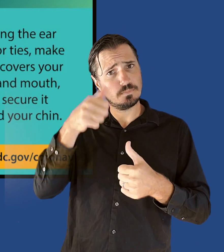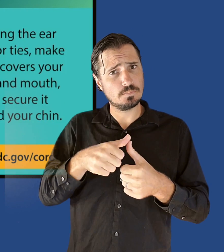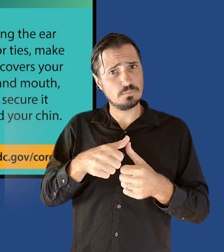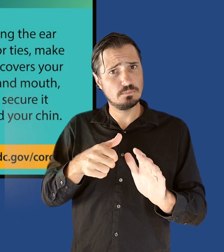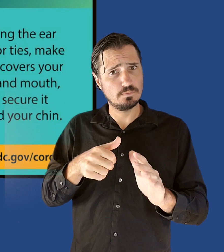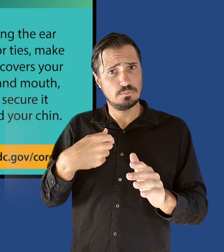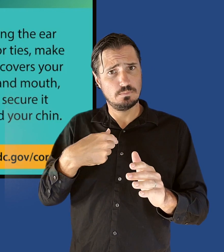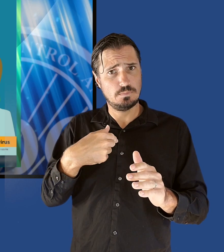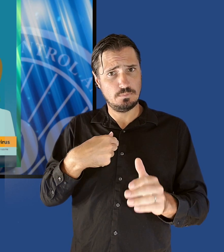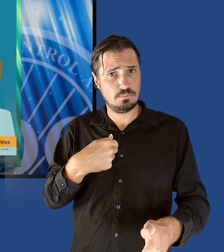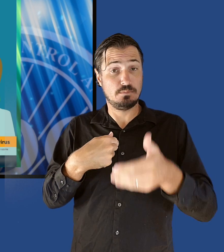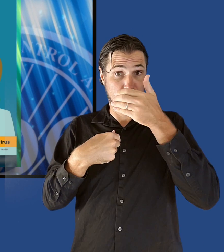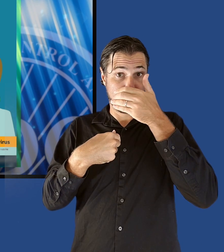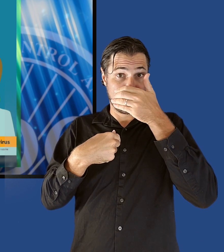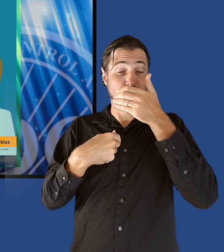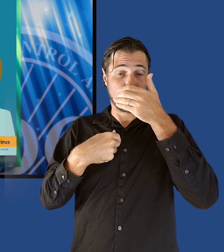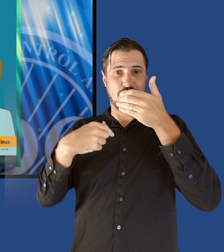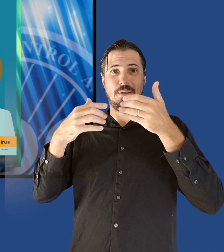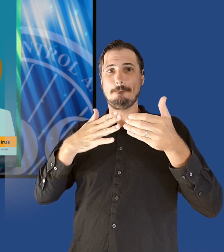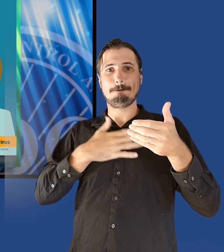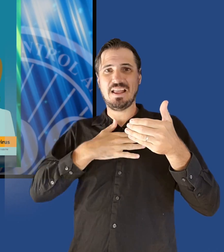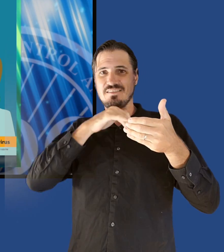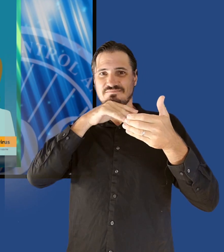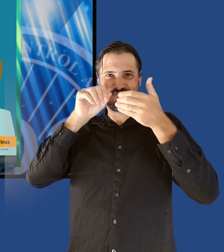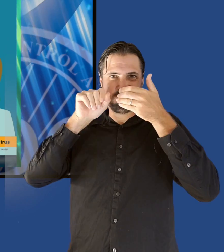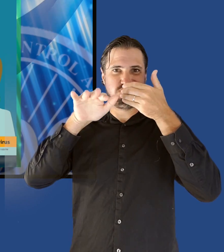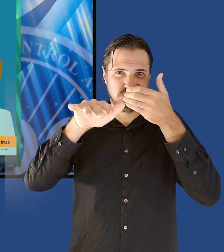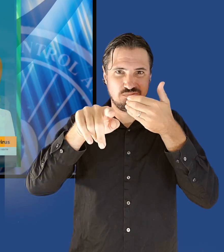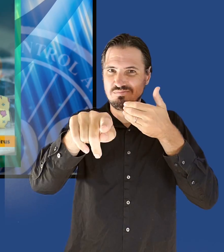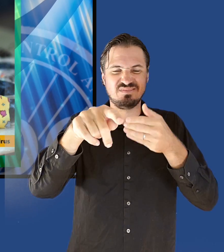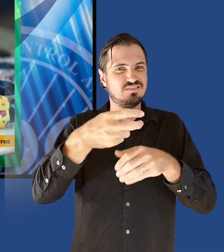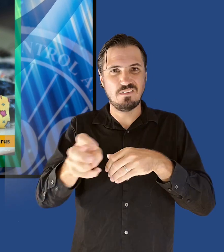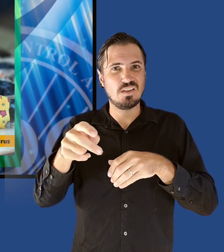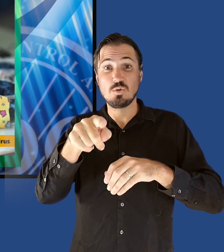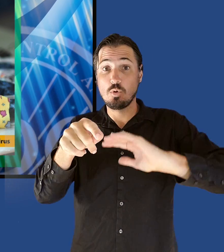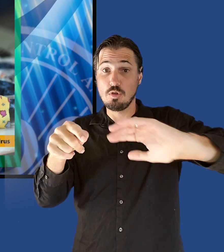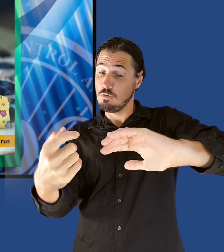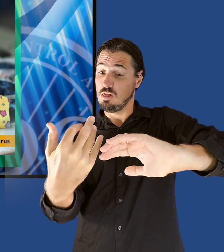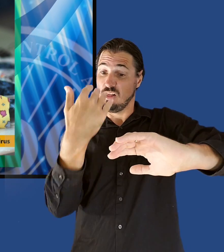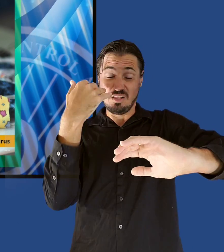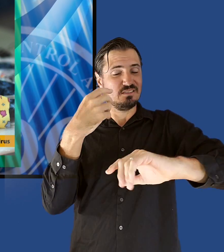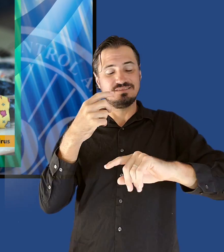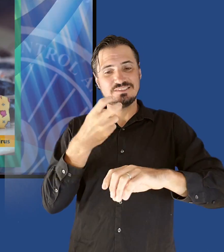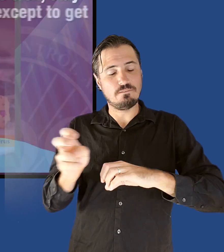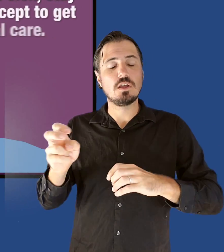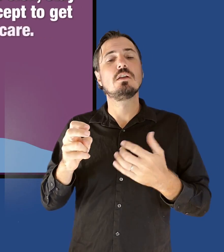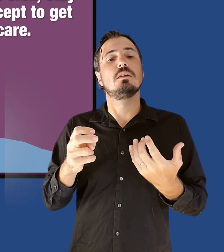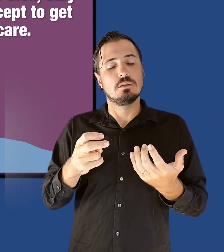Remember, my mask protects you. Your mask protects me. It’s a sign of respect and ALOHA.